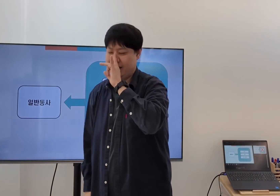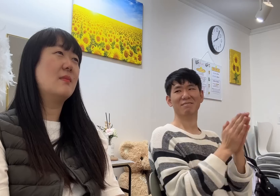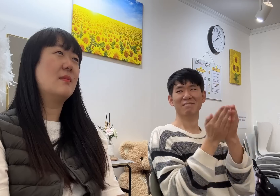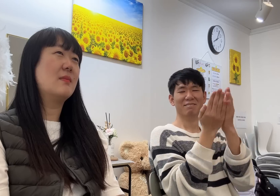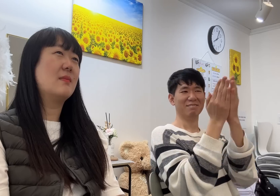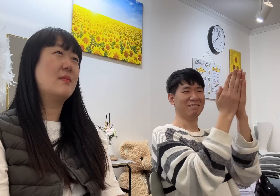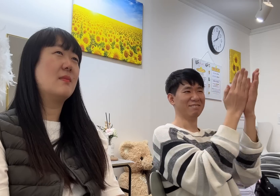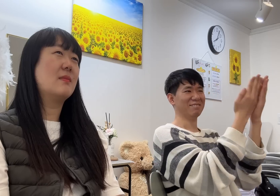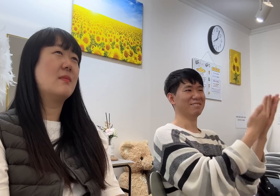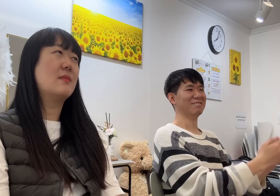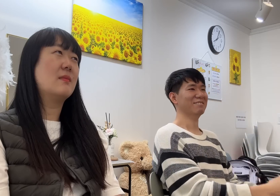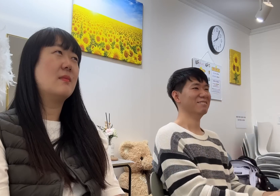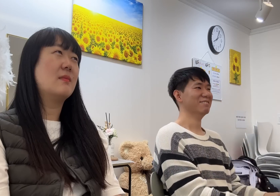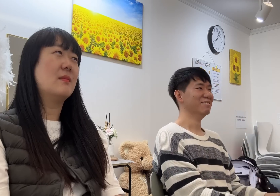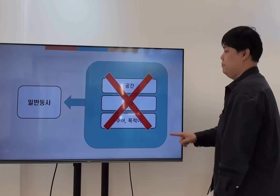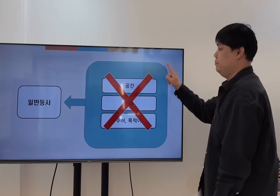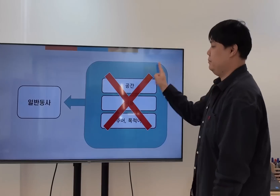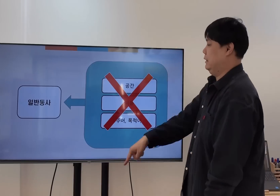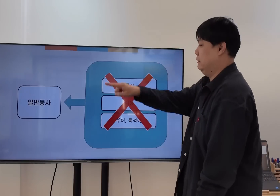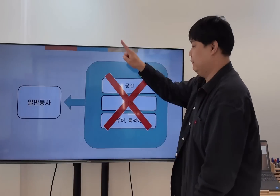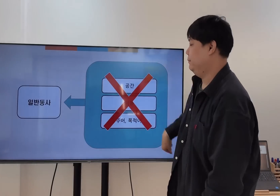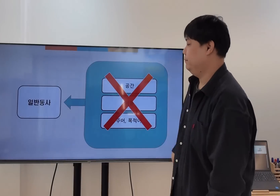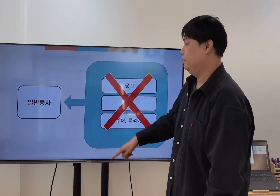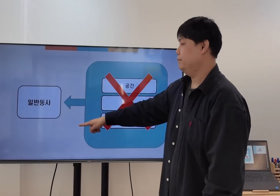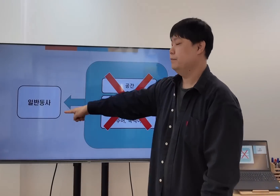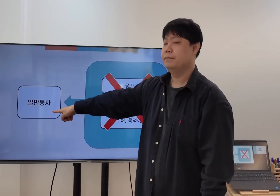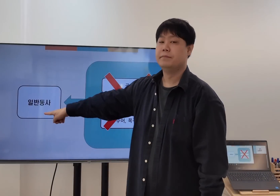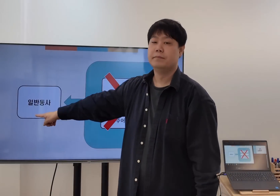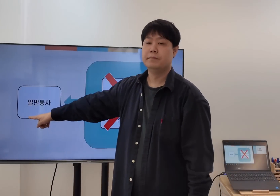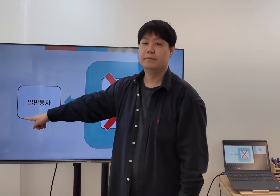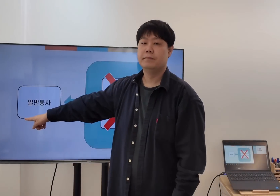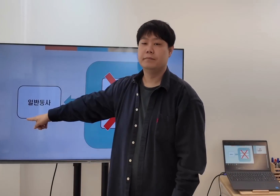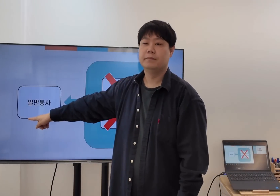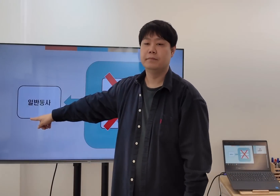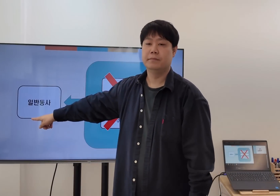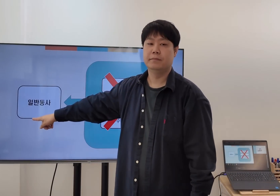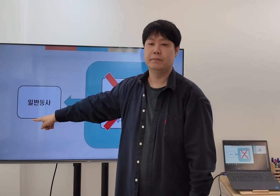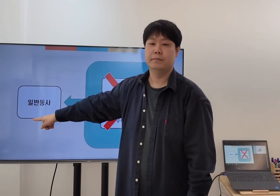soul go out / following along because it's fun. ok?